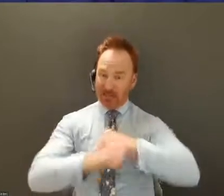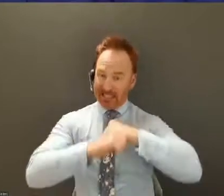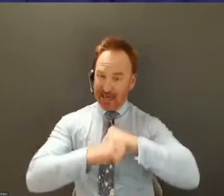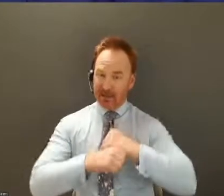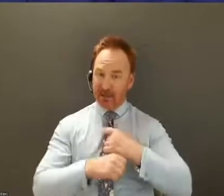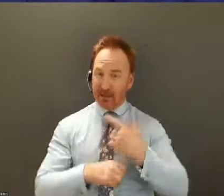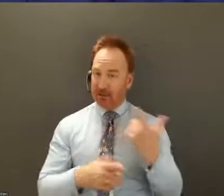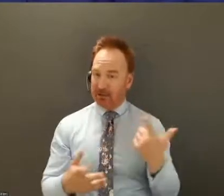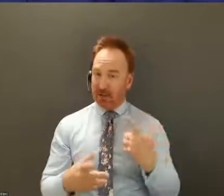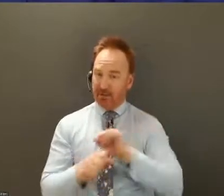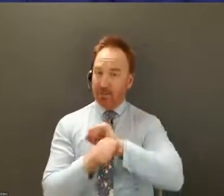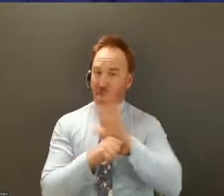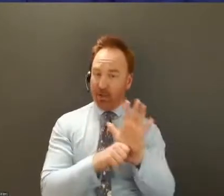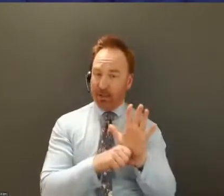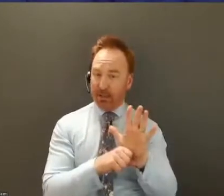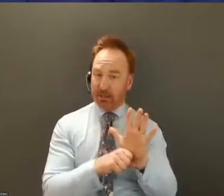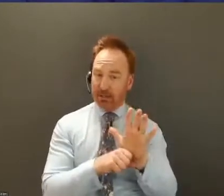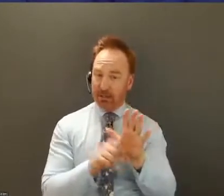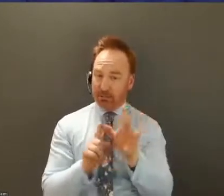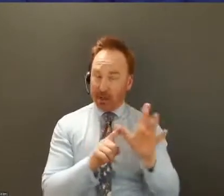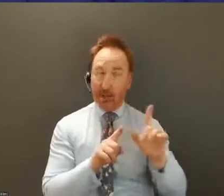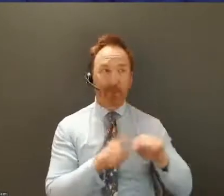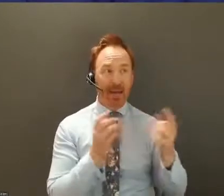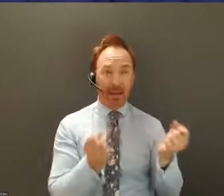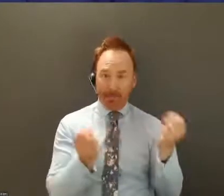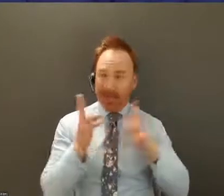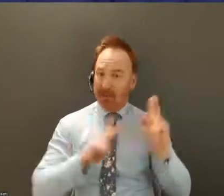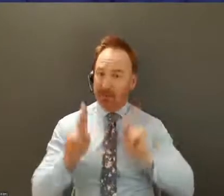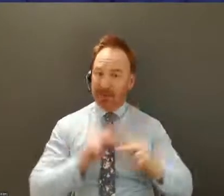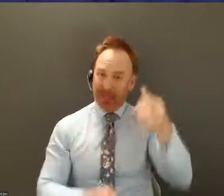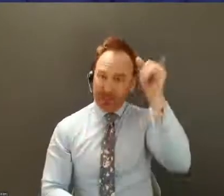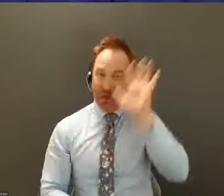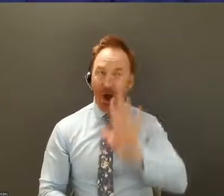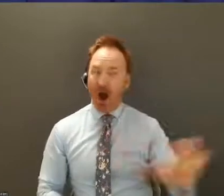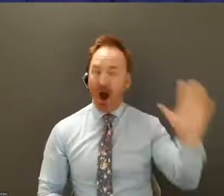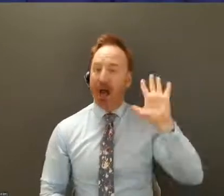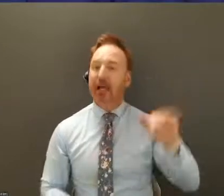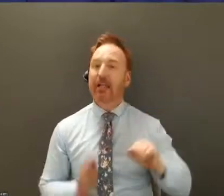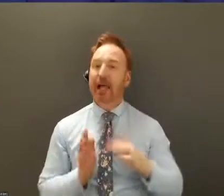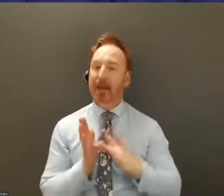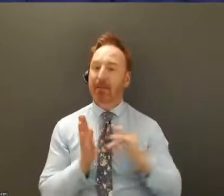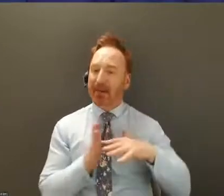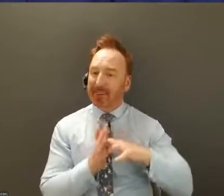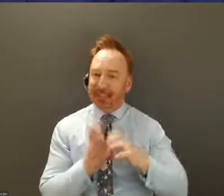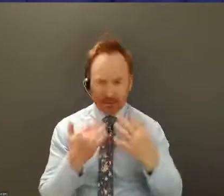two and five and at the same time, the youth clinic for the